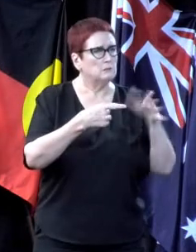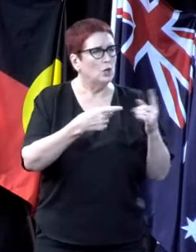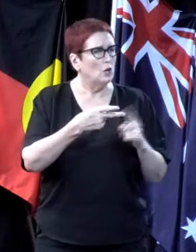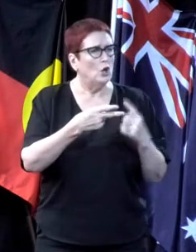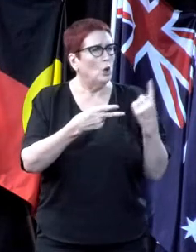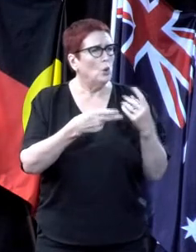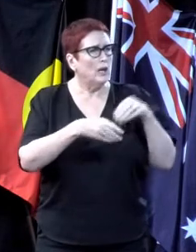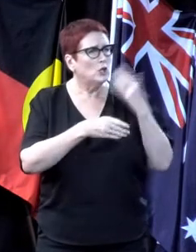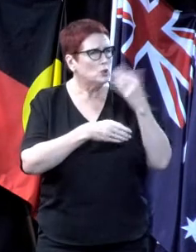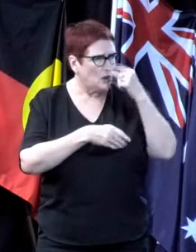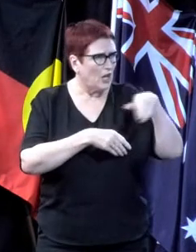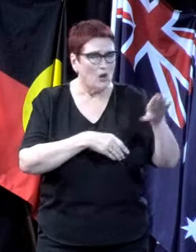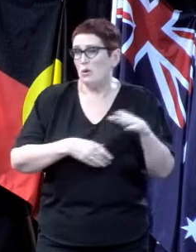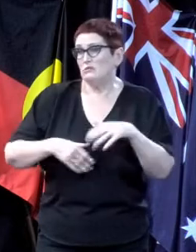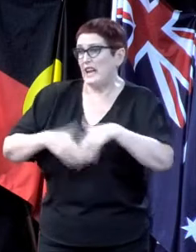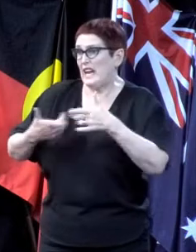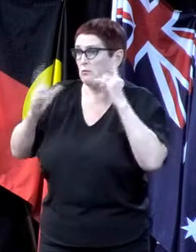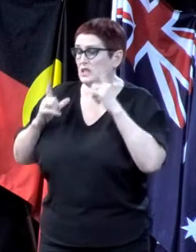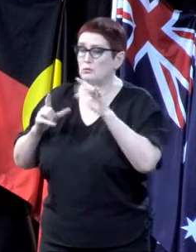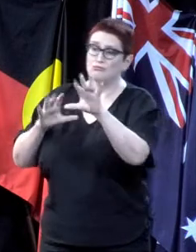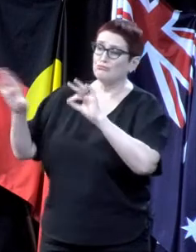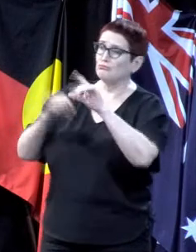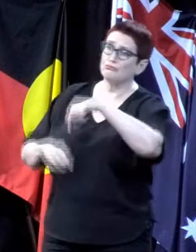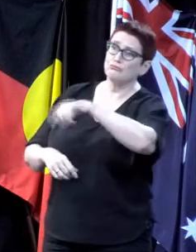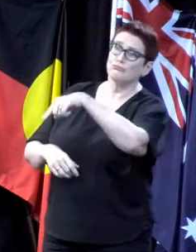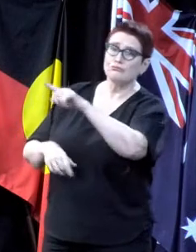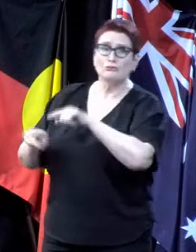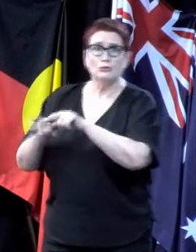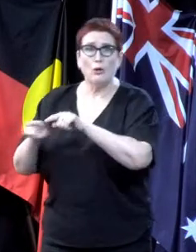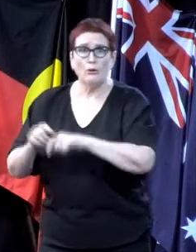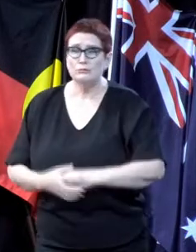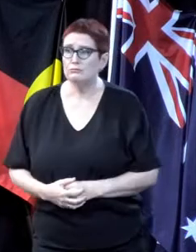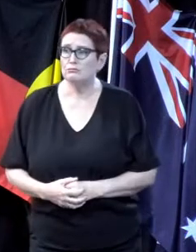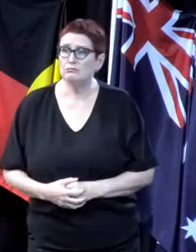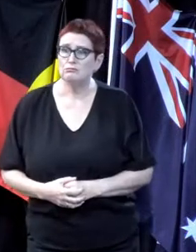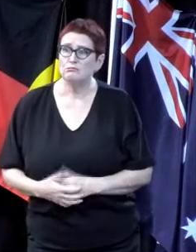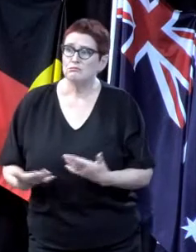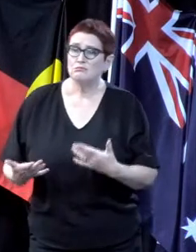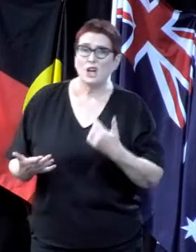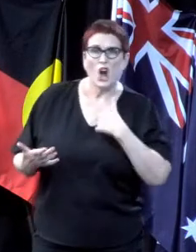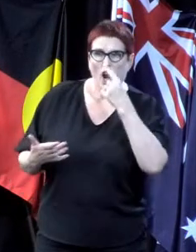Anyone the principal would like to send along, ultimately. It gets sent out as an expression of interest to all principals